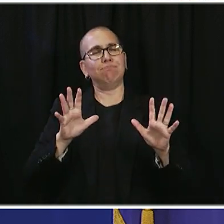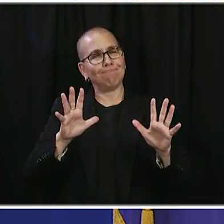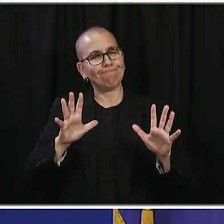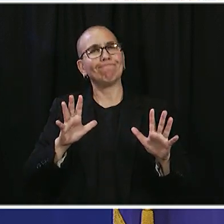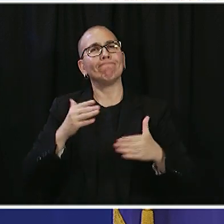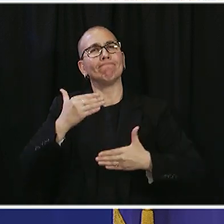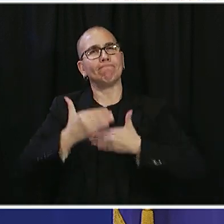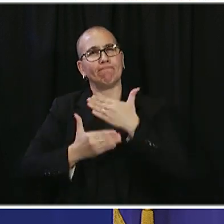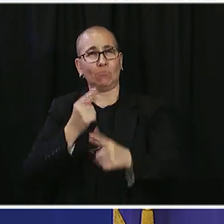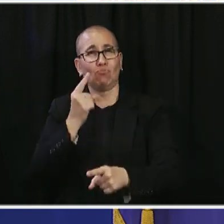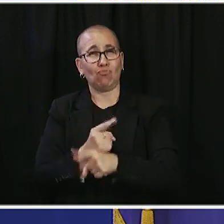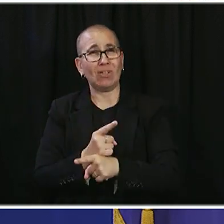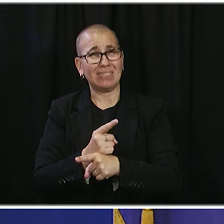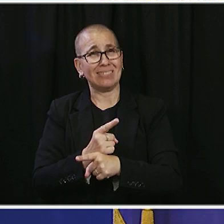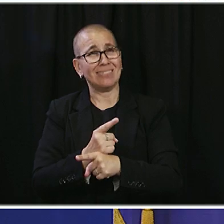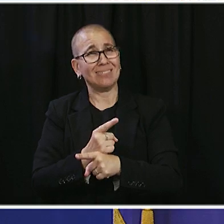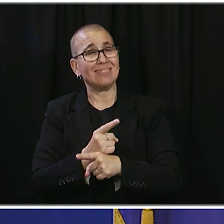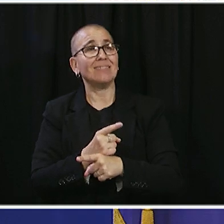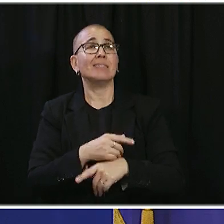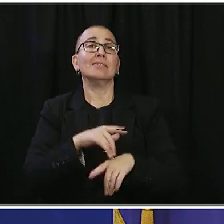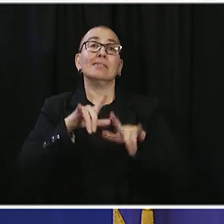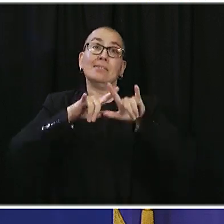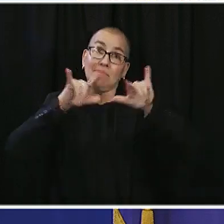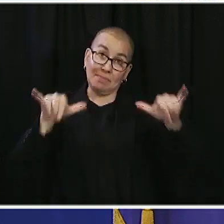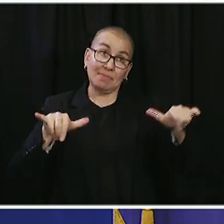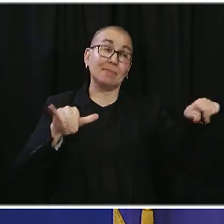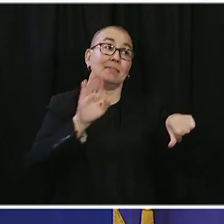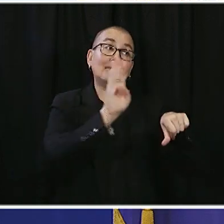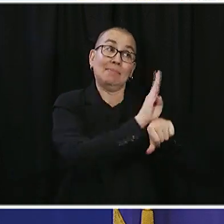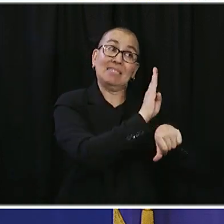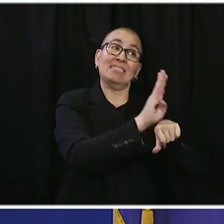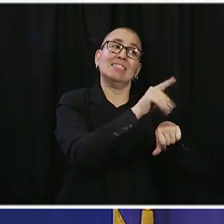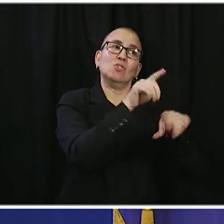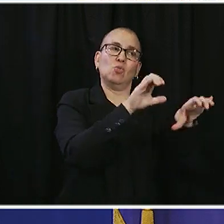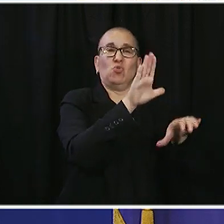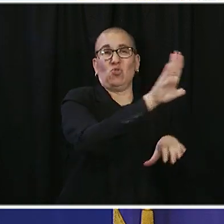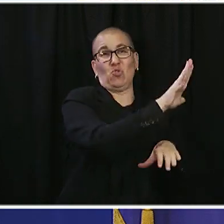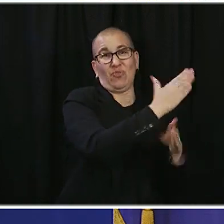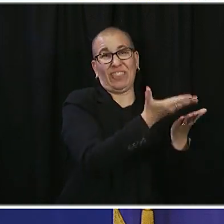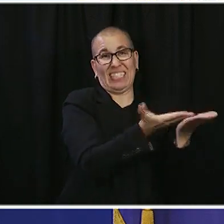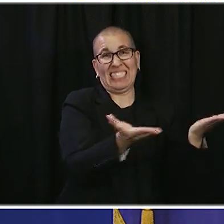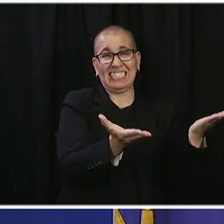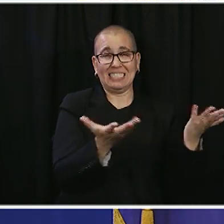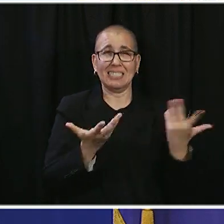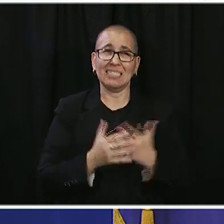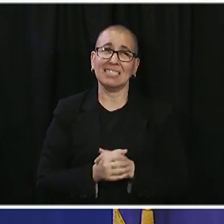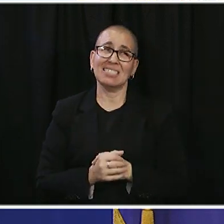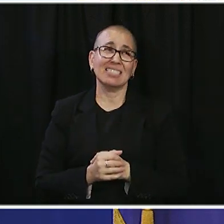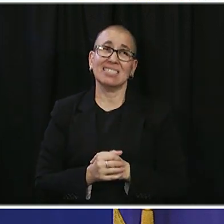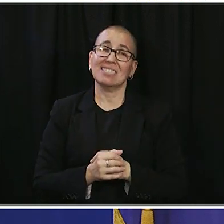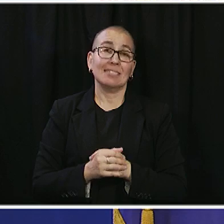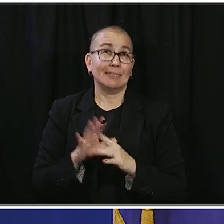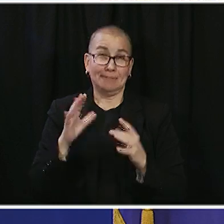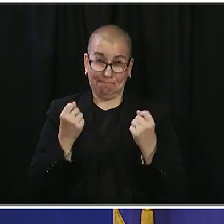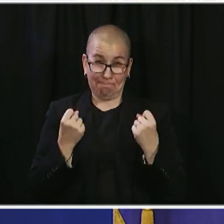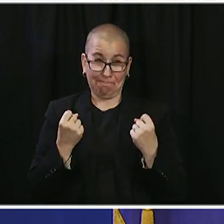PEOPLE BACK. I HAVE NO DOUBT SOME OF THESE BUSINESSES ARE PREPARED TO TRY AND GO. THE IDEAS OF